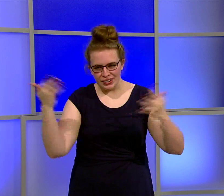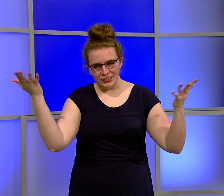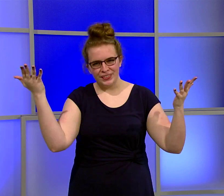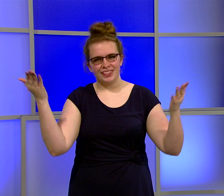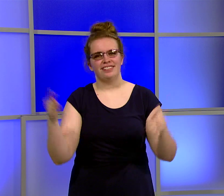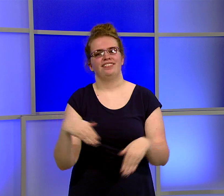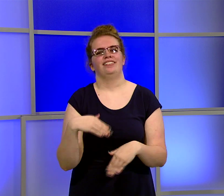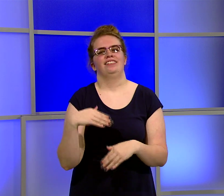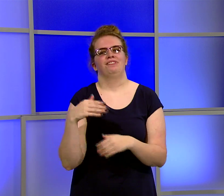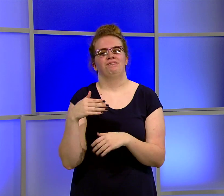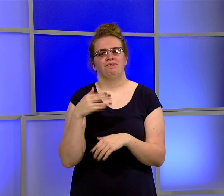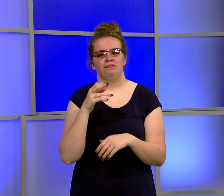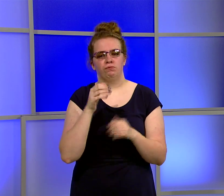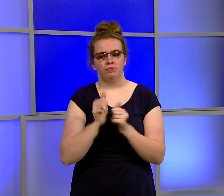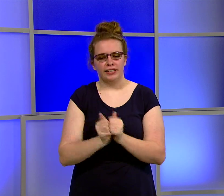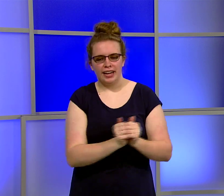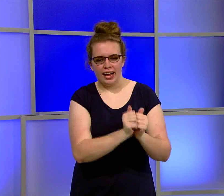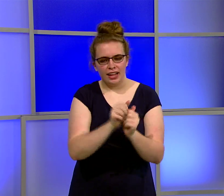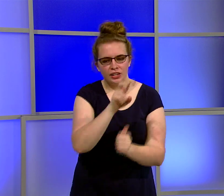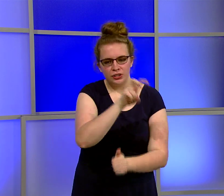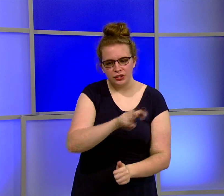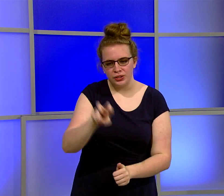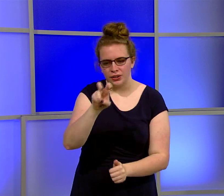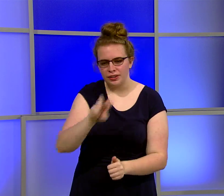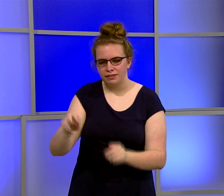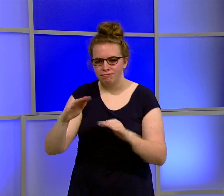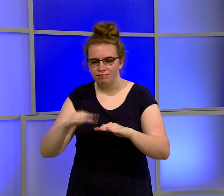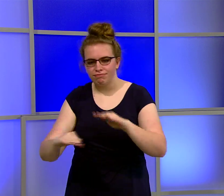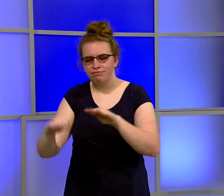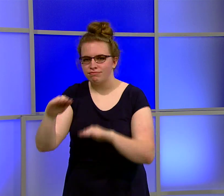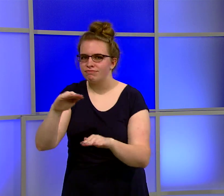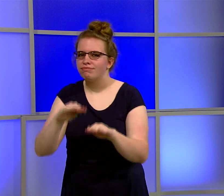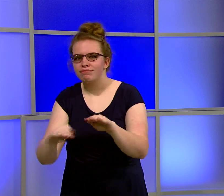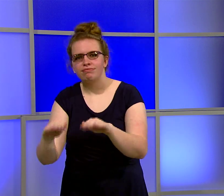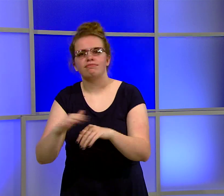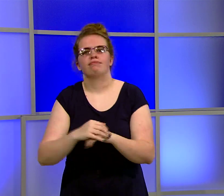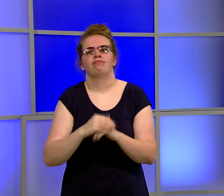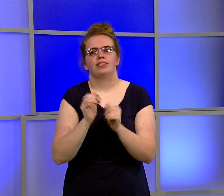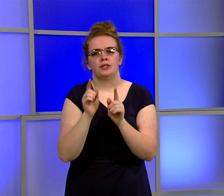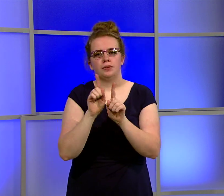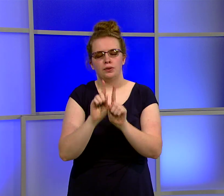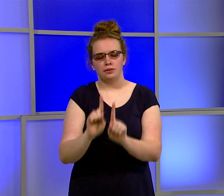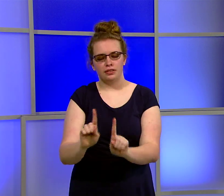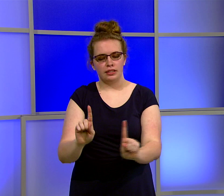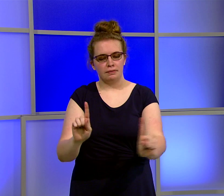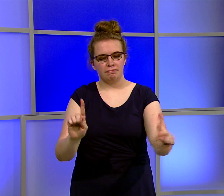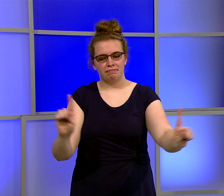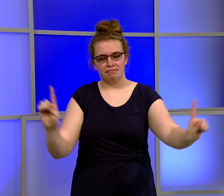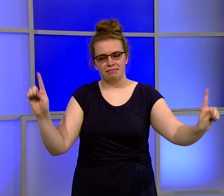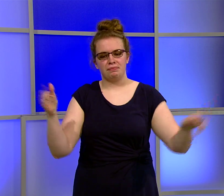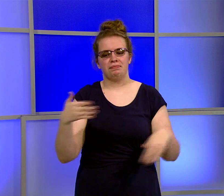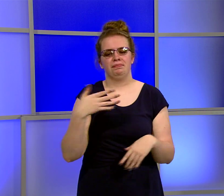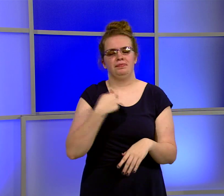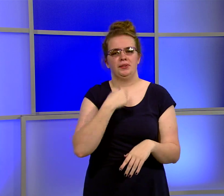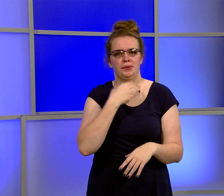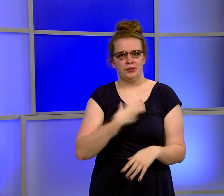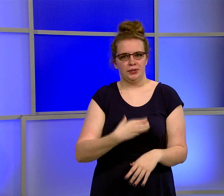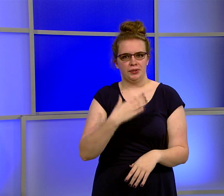journey with me every step of the way as we go our separate ways i wish you all success and joy